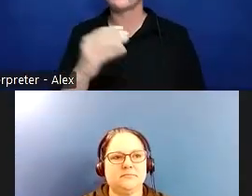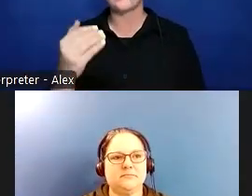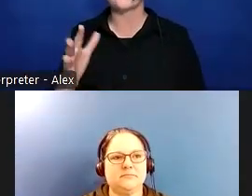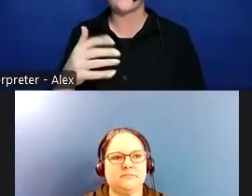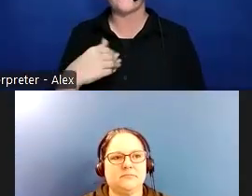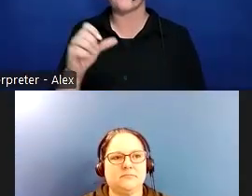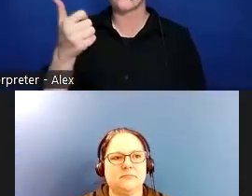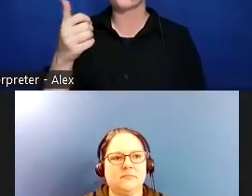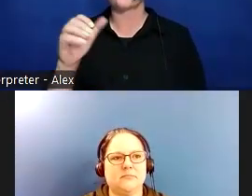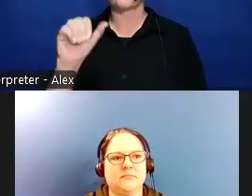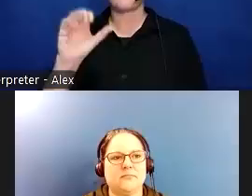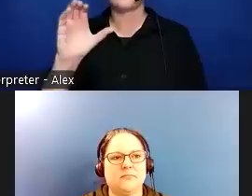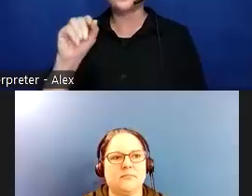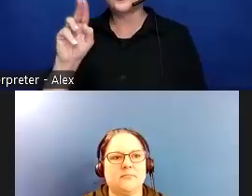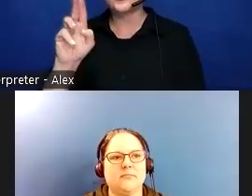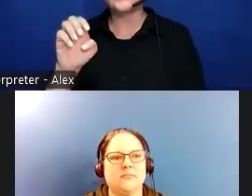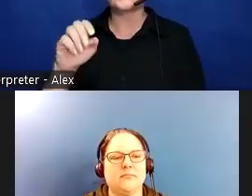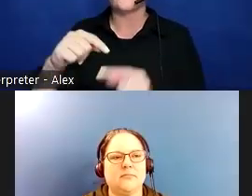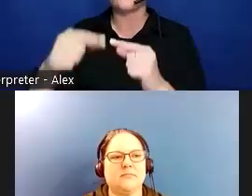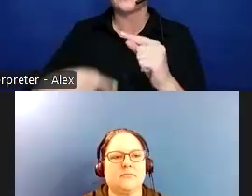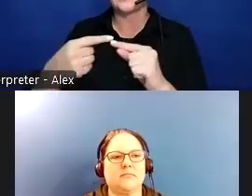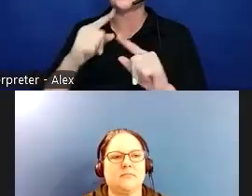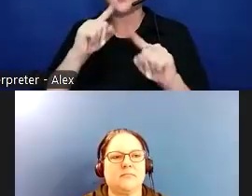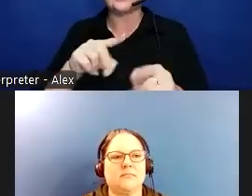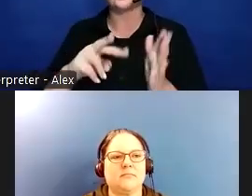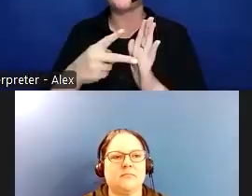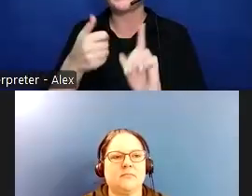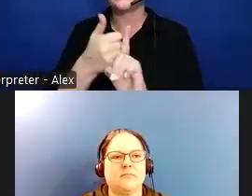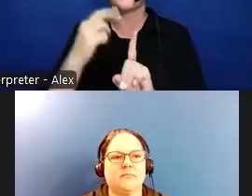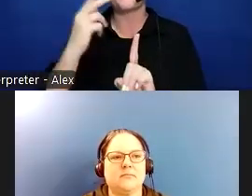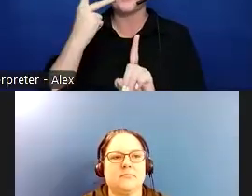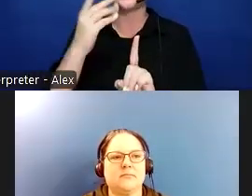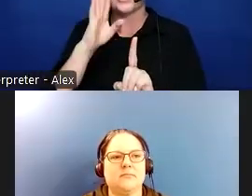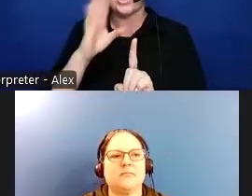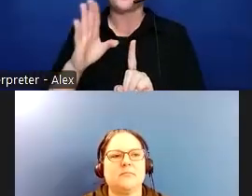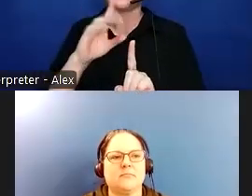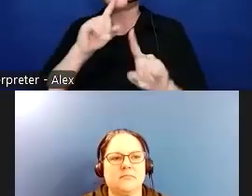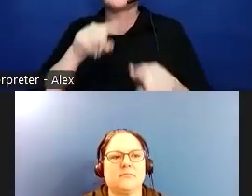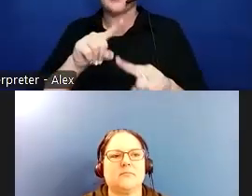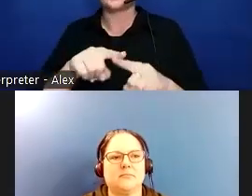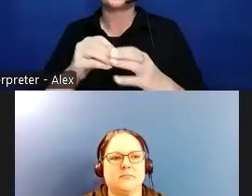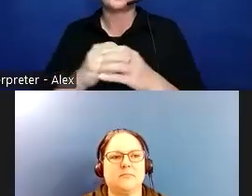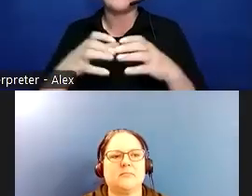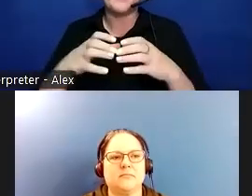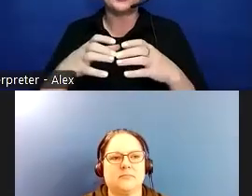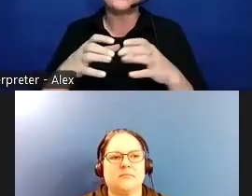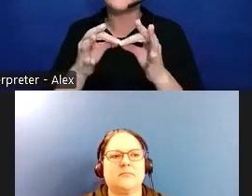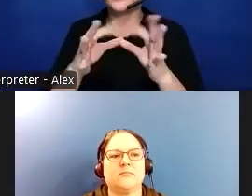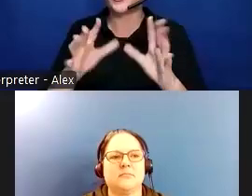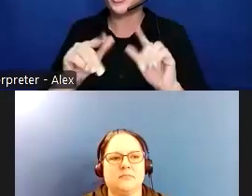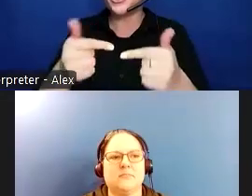proteins that essentially respond to inflammation. I'll tell you right here that actually when so I'd